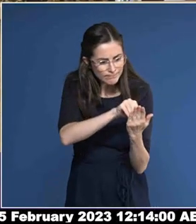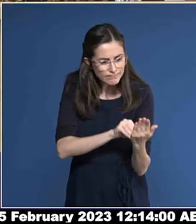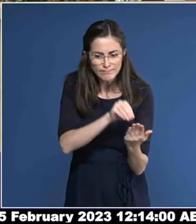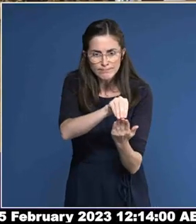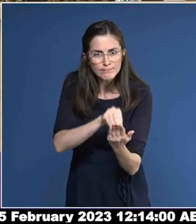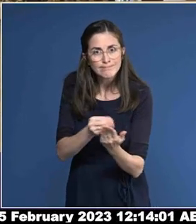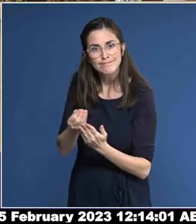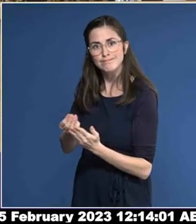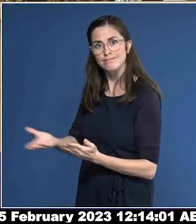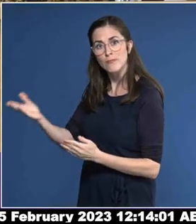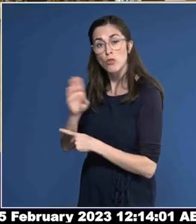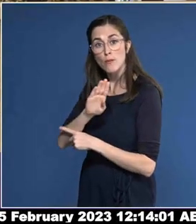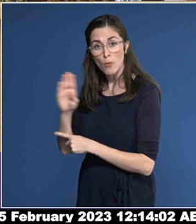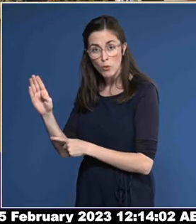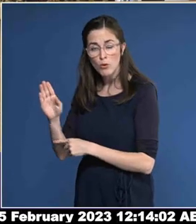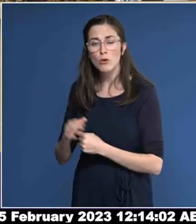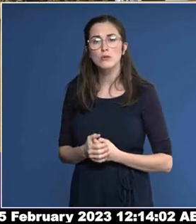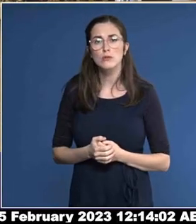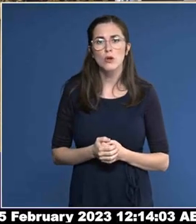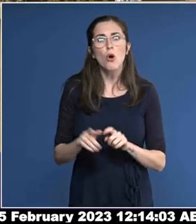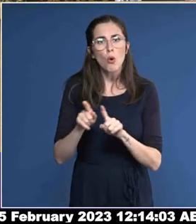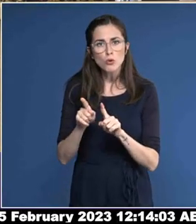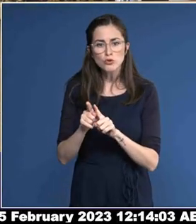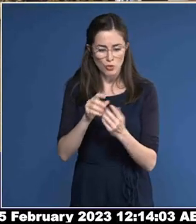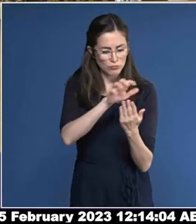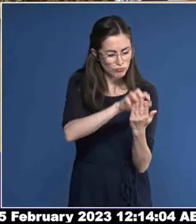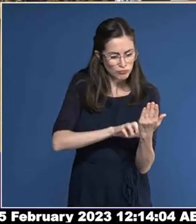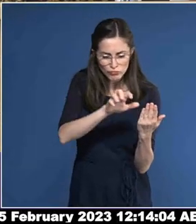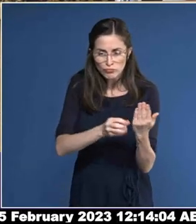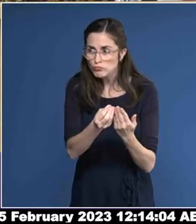goes to what is now our audit and risk committee as well.